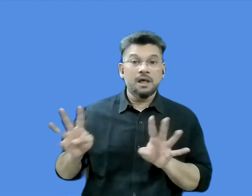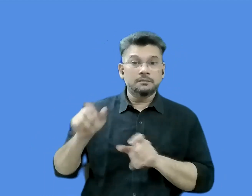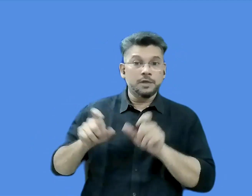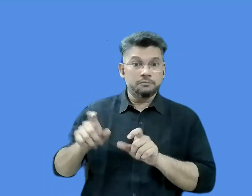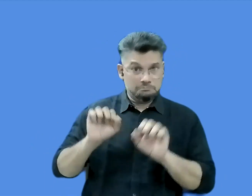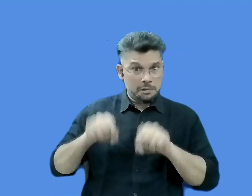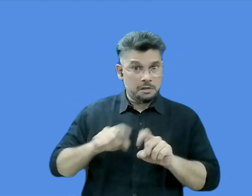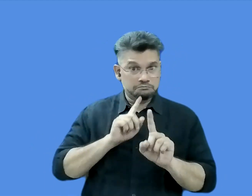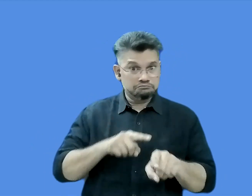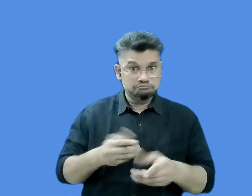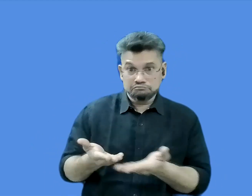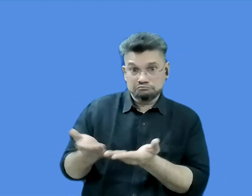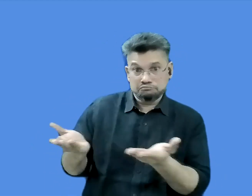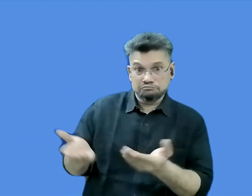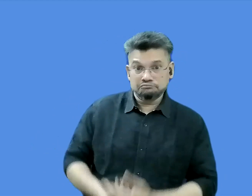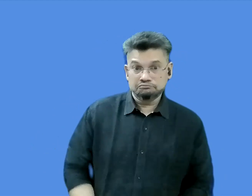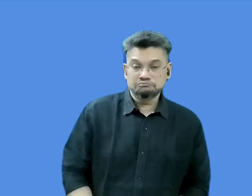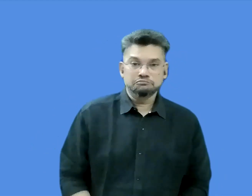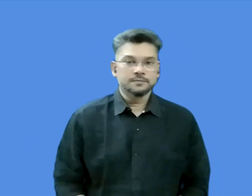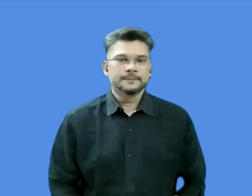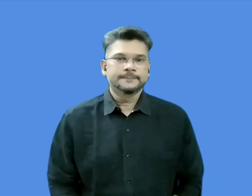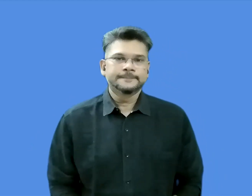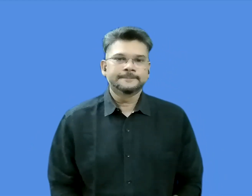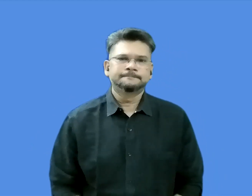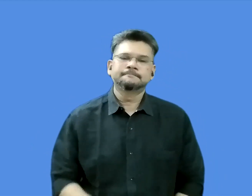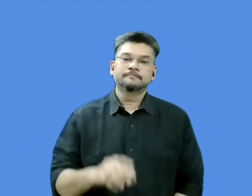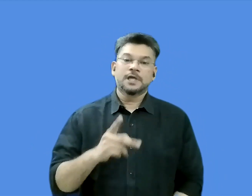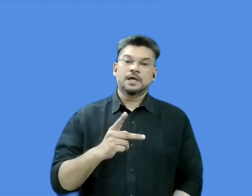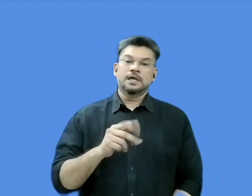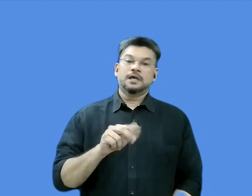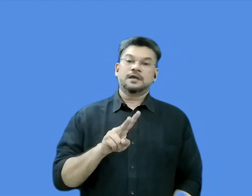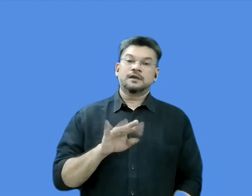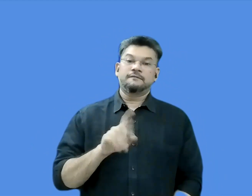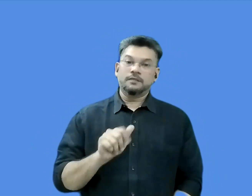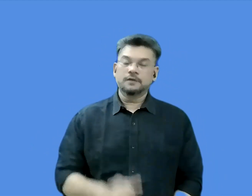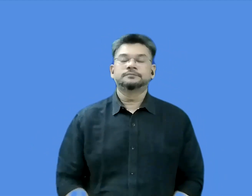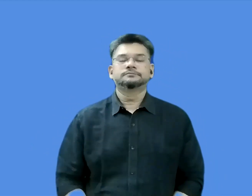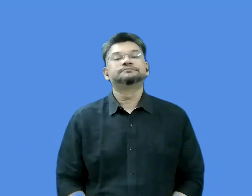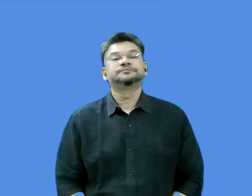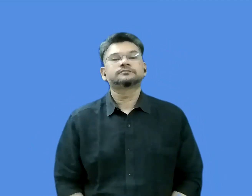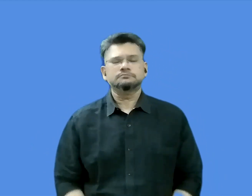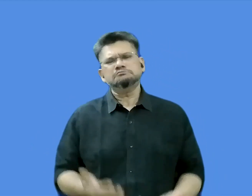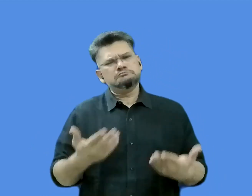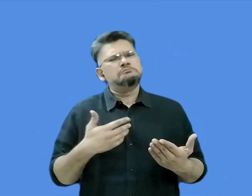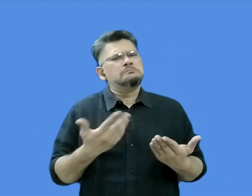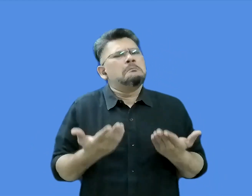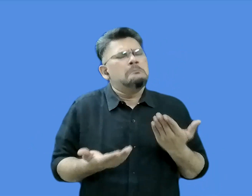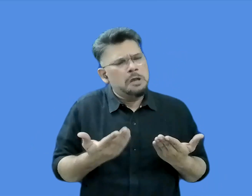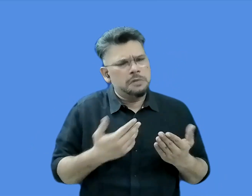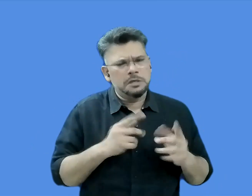I don't know if other panelists can respond to that?